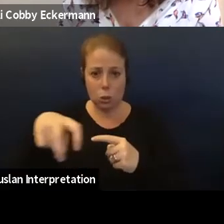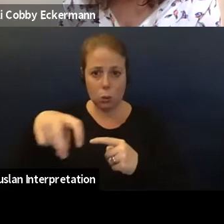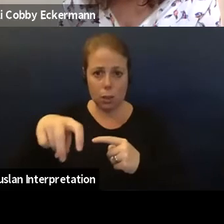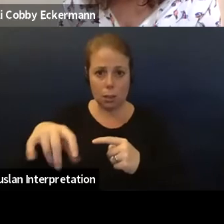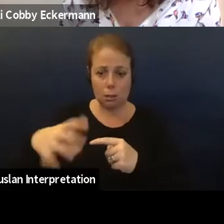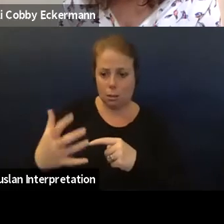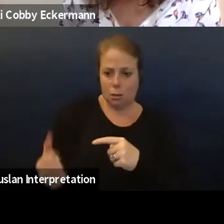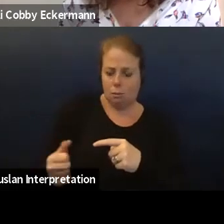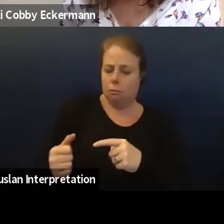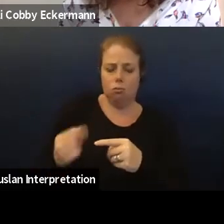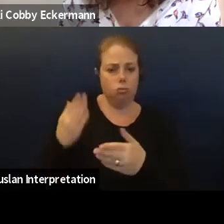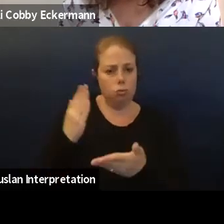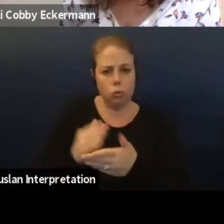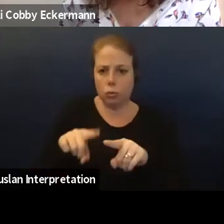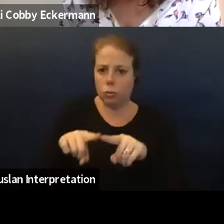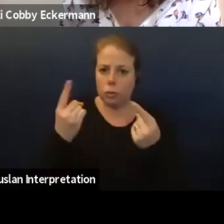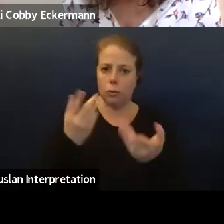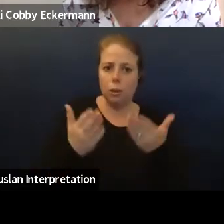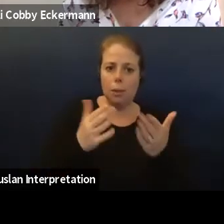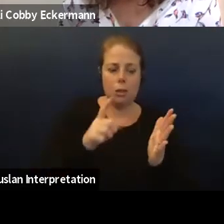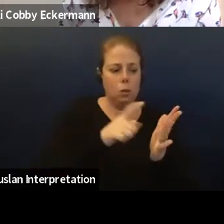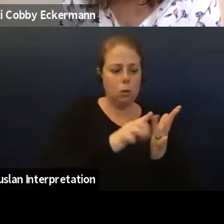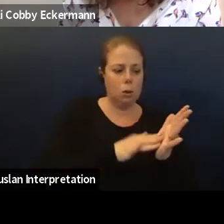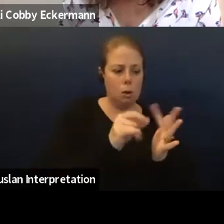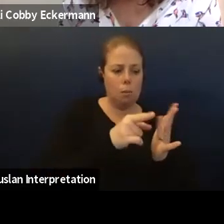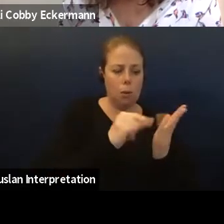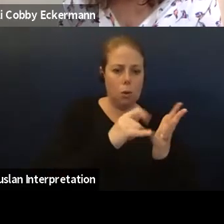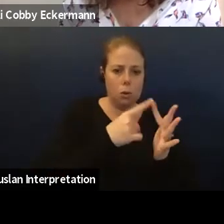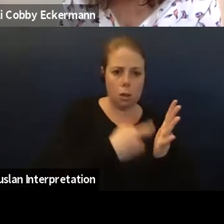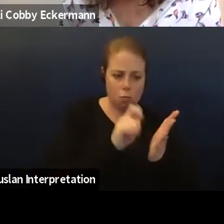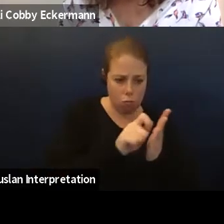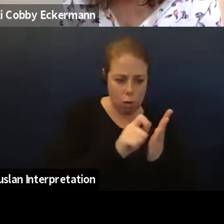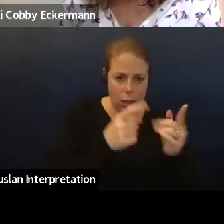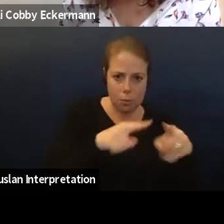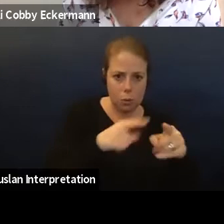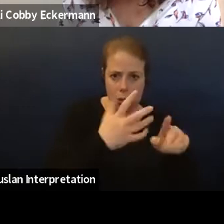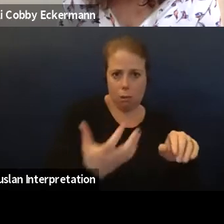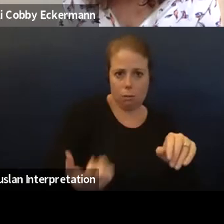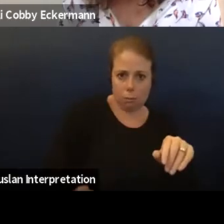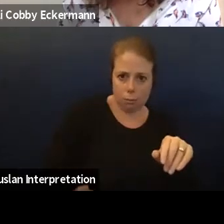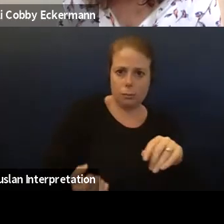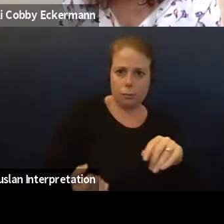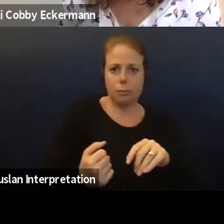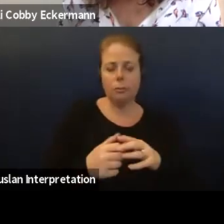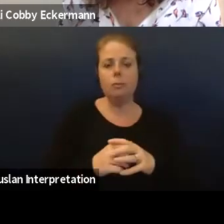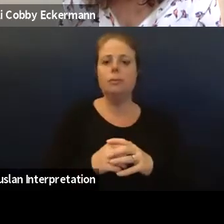a composer earns their money. Quite often times there's a bit of learning happening,